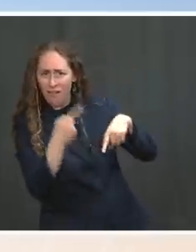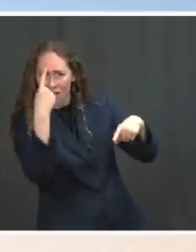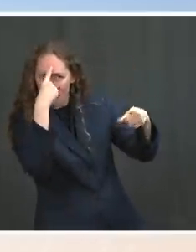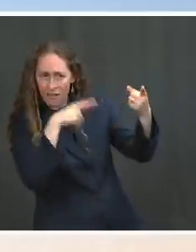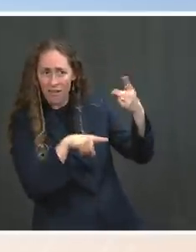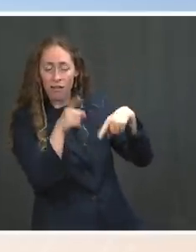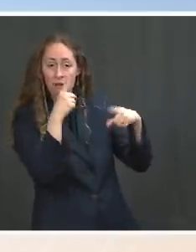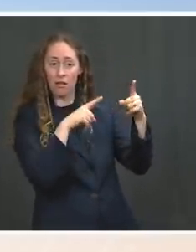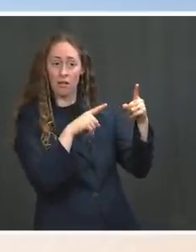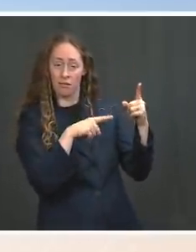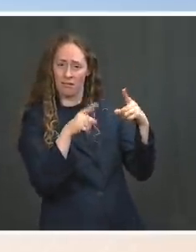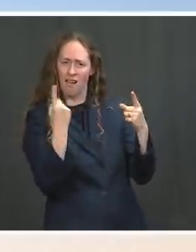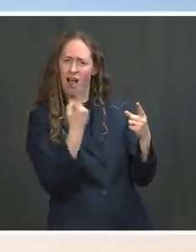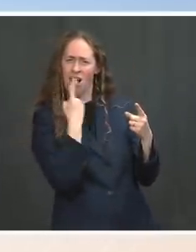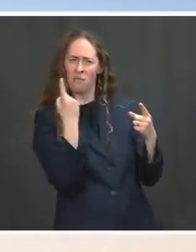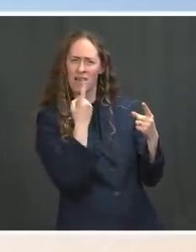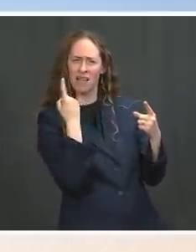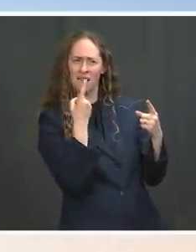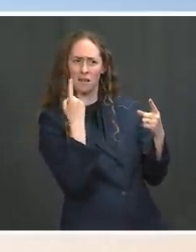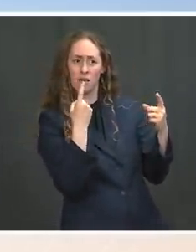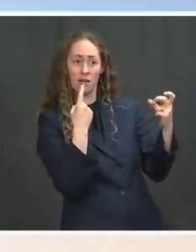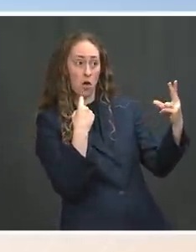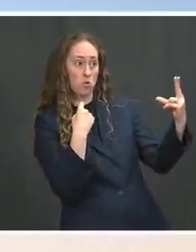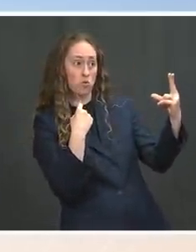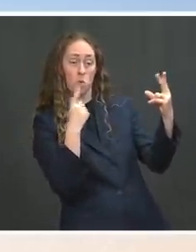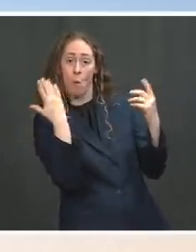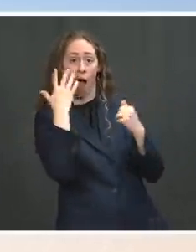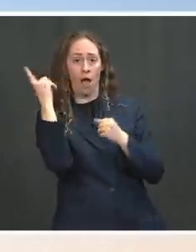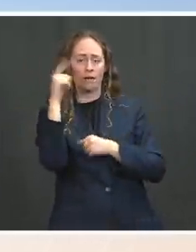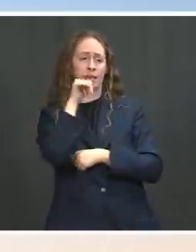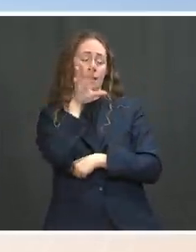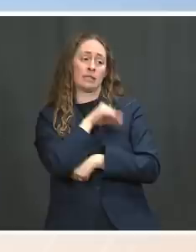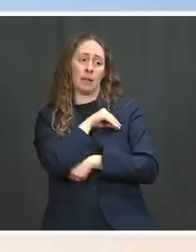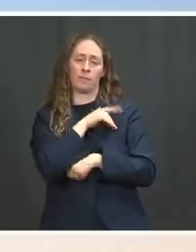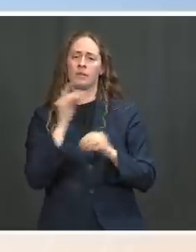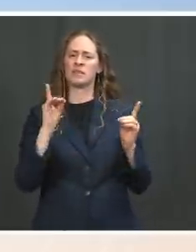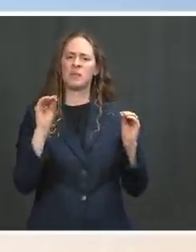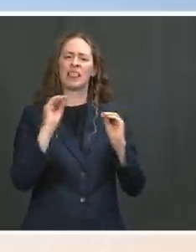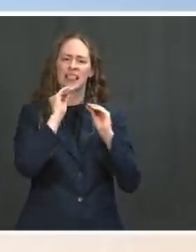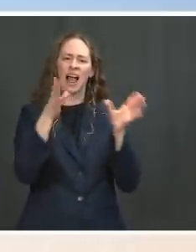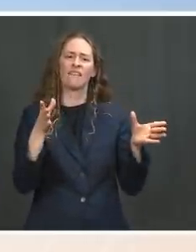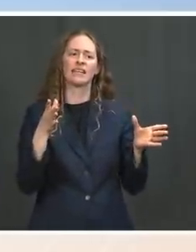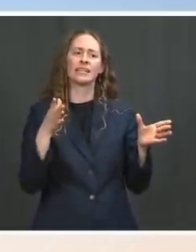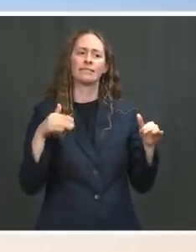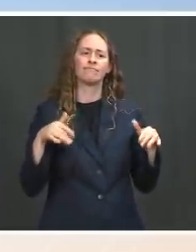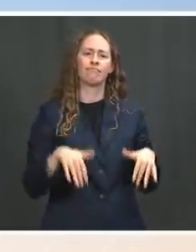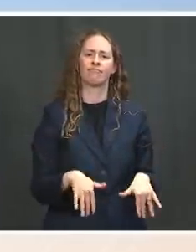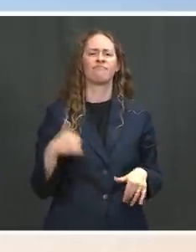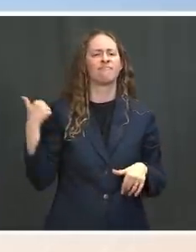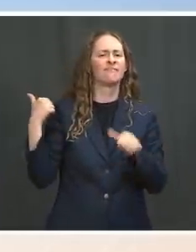including the members attending, for this to be a definitive meeting with an outcome where everything's signed with a bow -- or tied with a bow at the end.